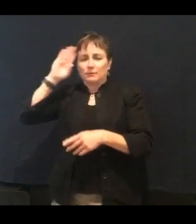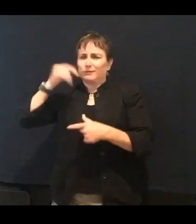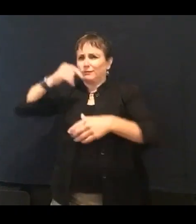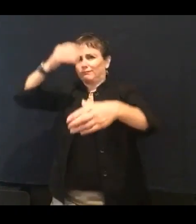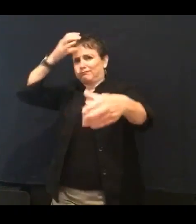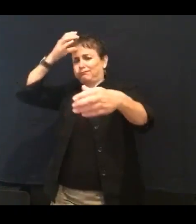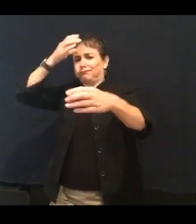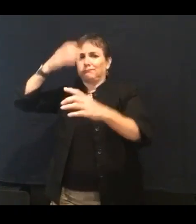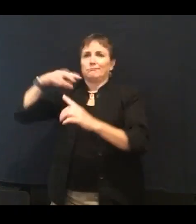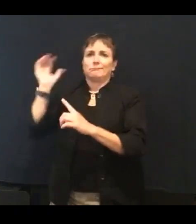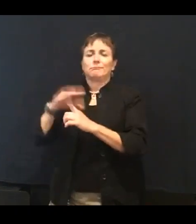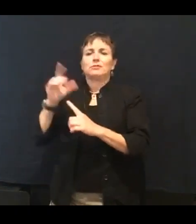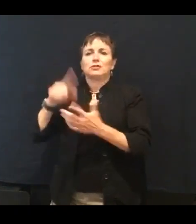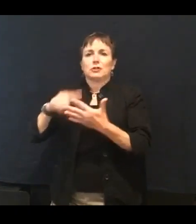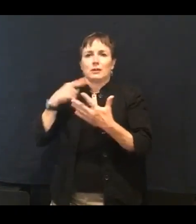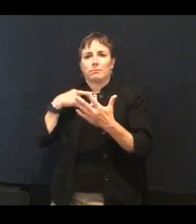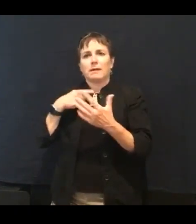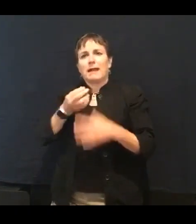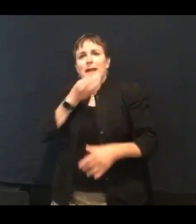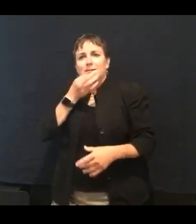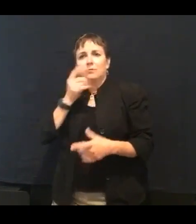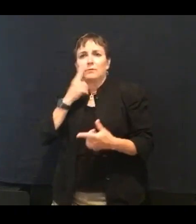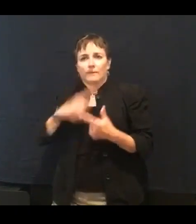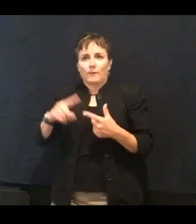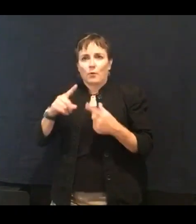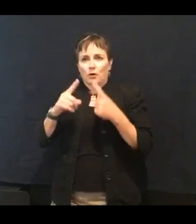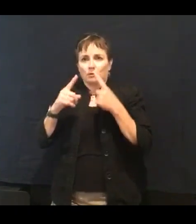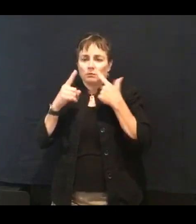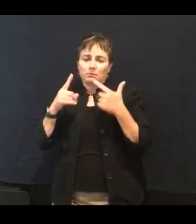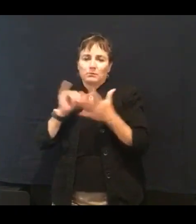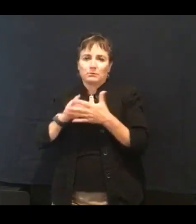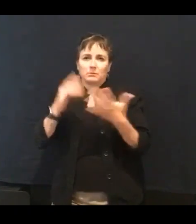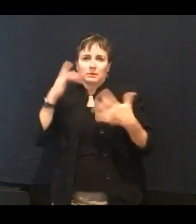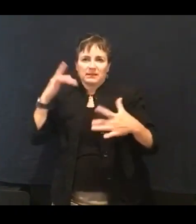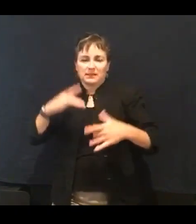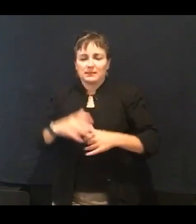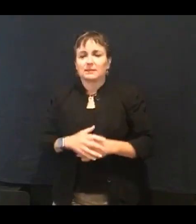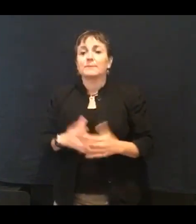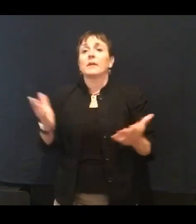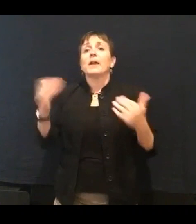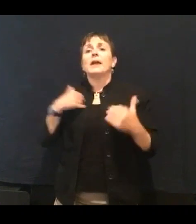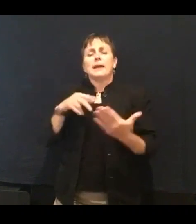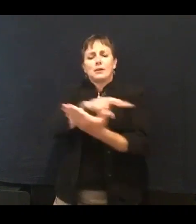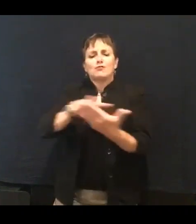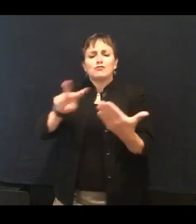Based solely on the clinical characteristics described in my case history, Dr. Berson